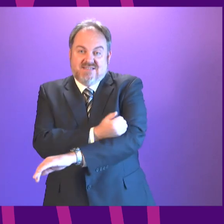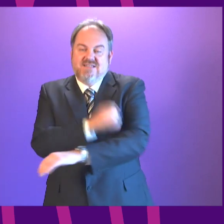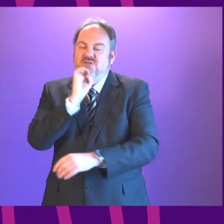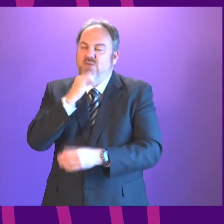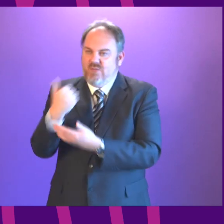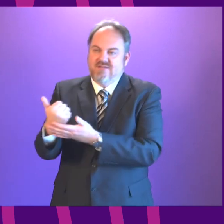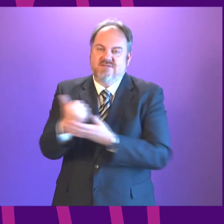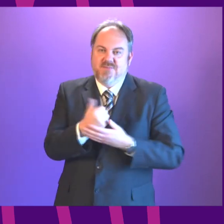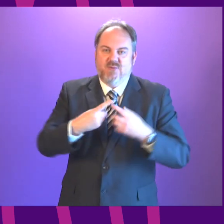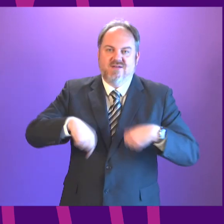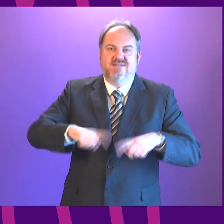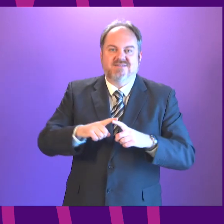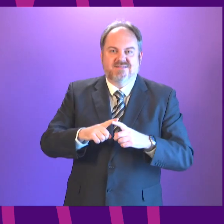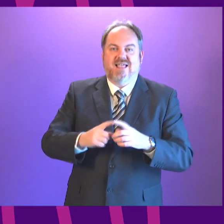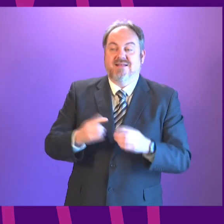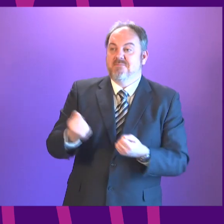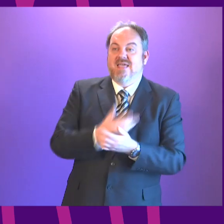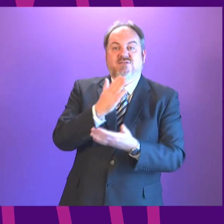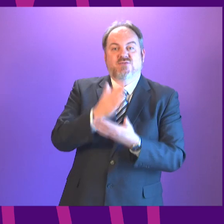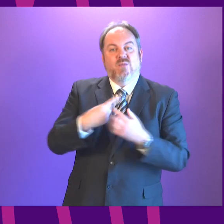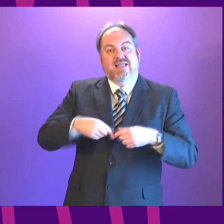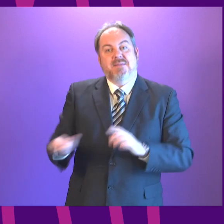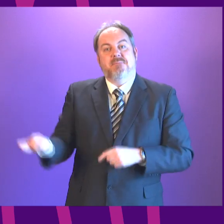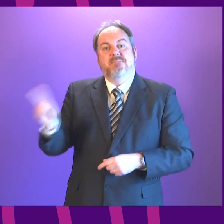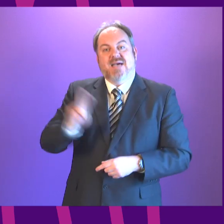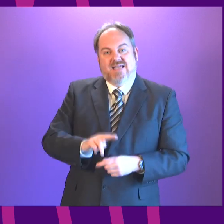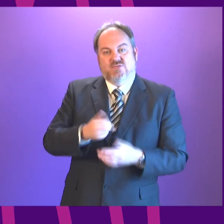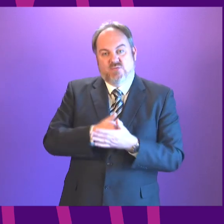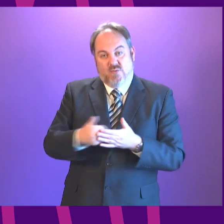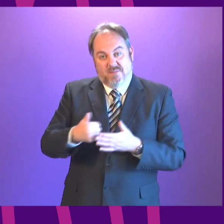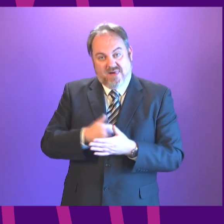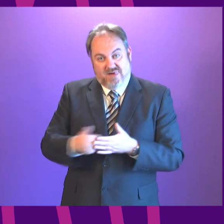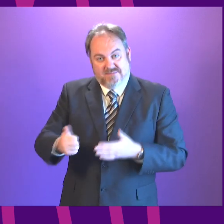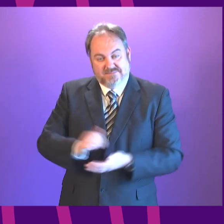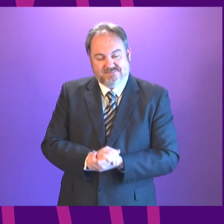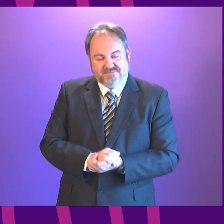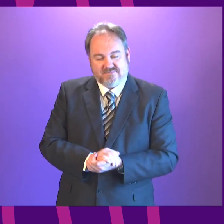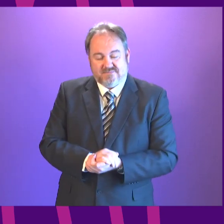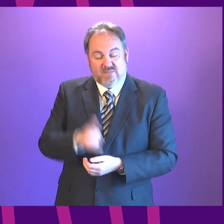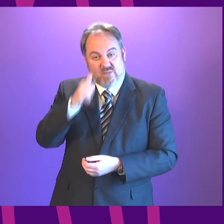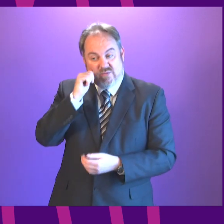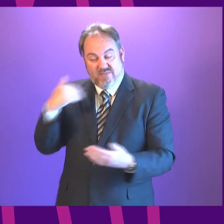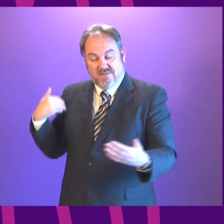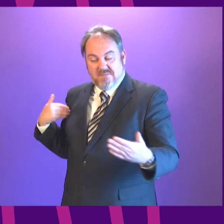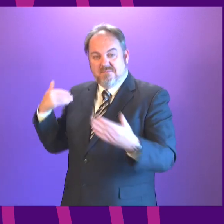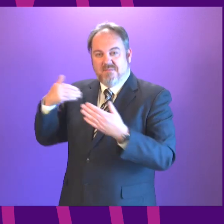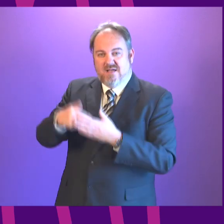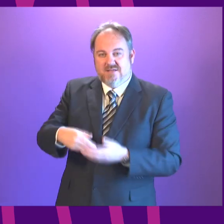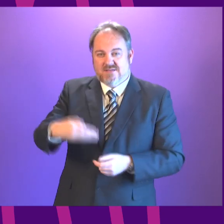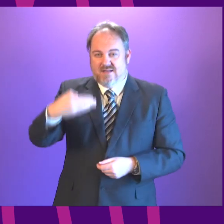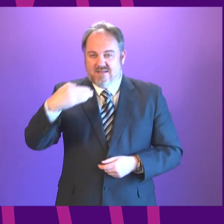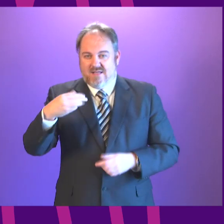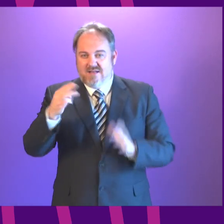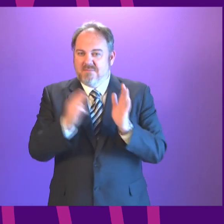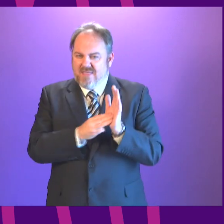a route back to greater normality for all of us. In the past nine months or so, we have come through a lot together, and I know that the